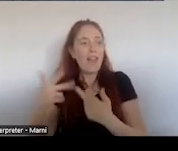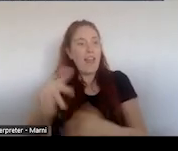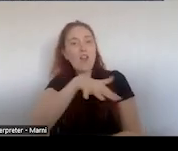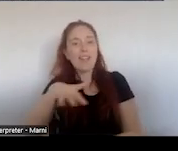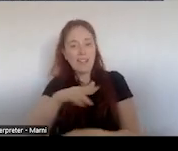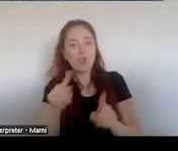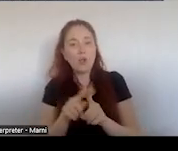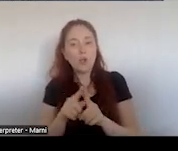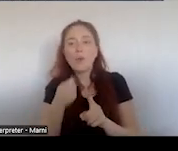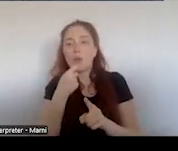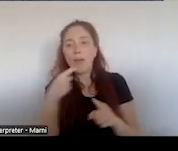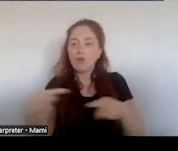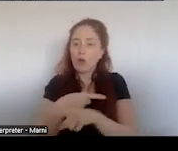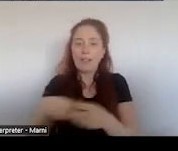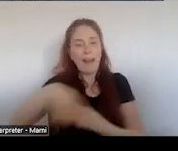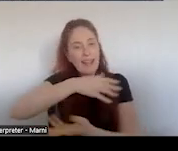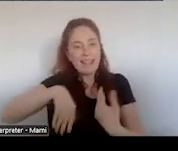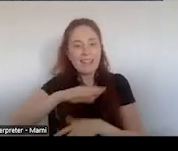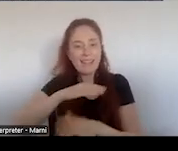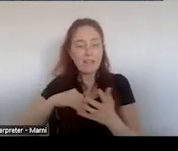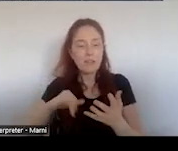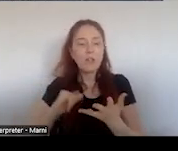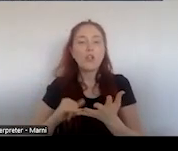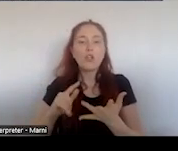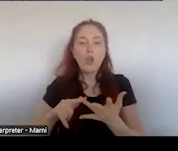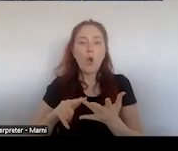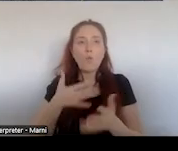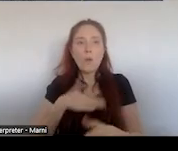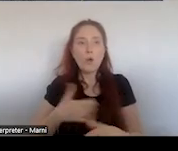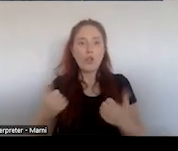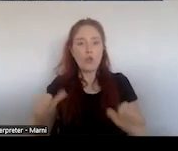we see our role as using our knowledge and expertise to ensure the opportunities under